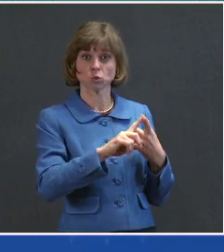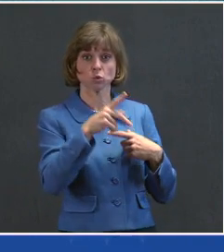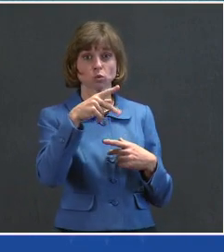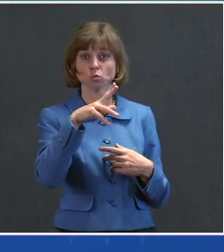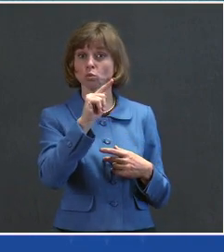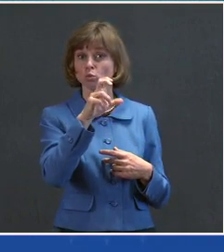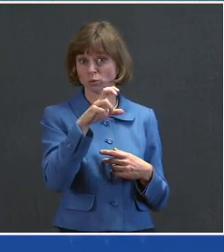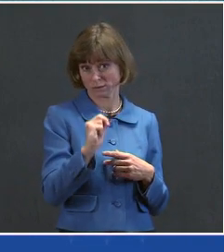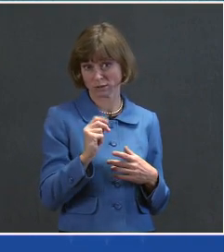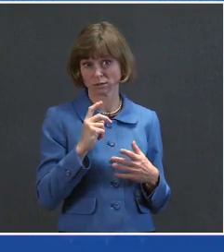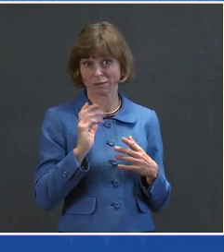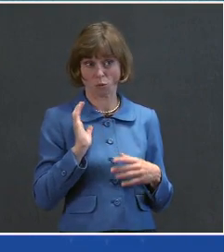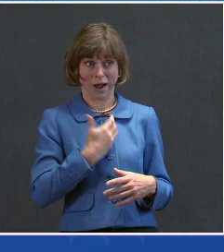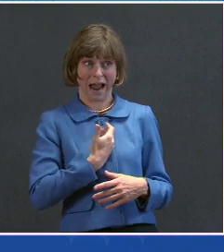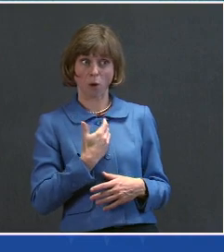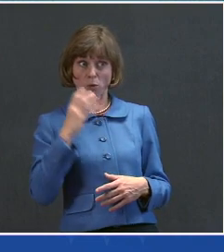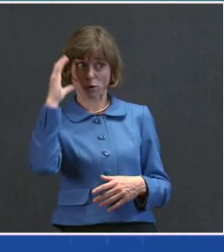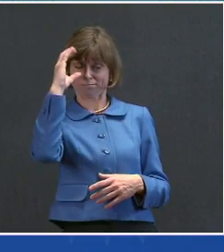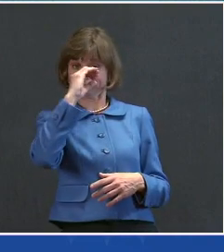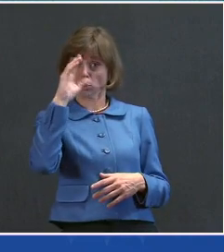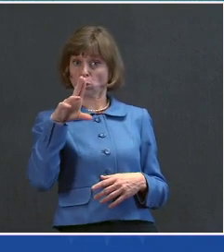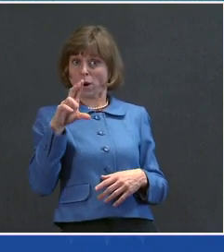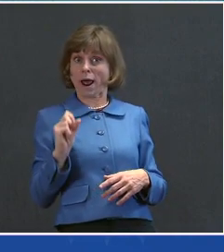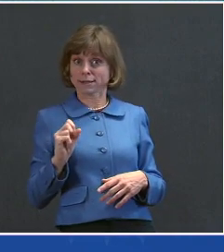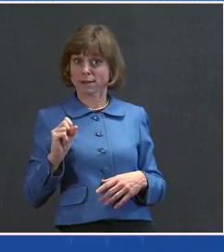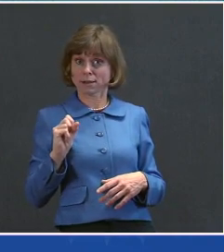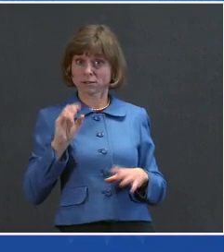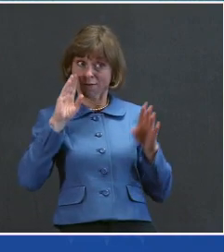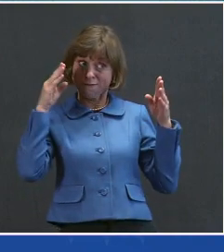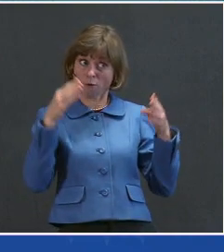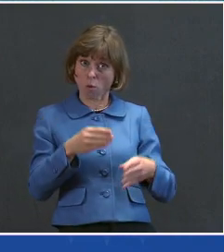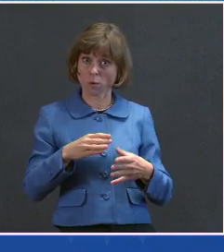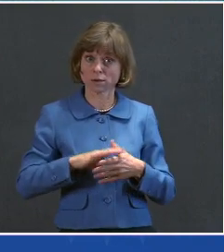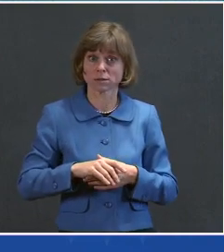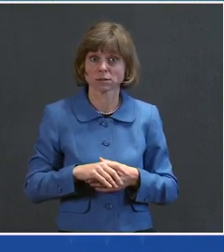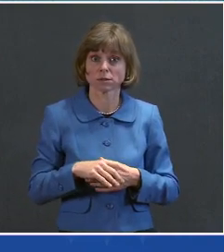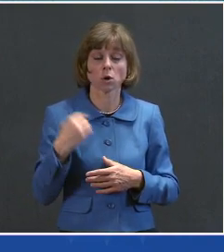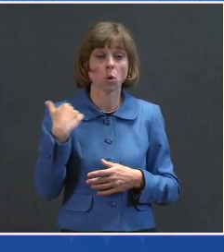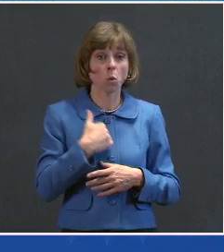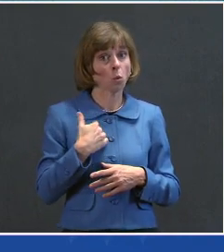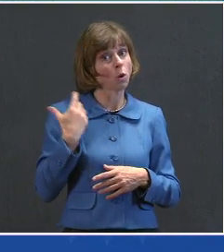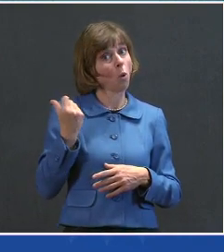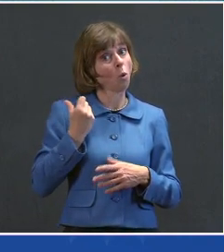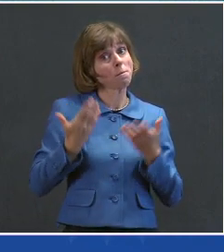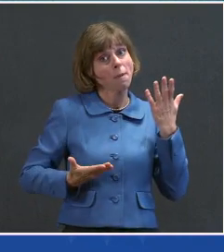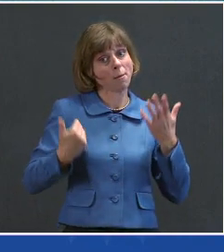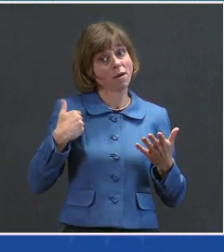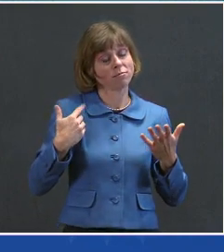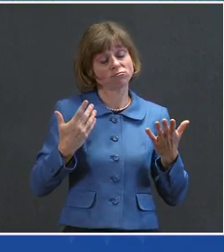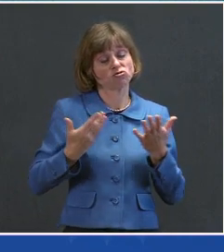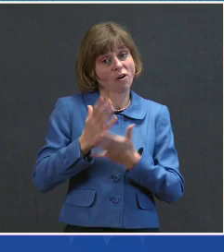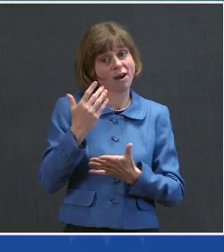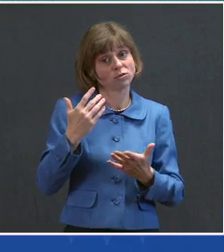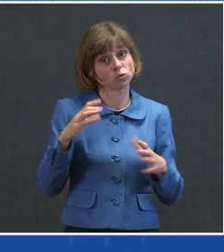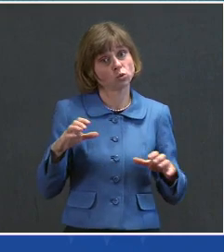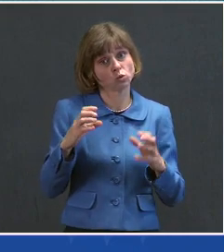And we, of course, reserve the right to take additional steps and take any additional actions at the conclusion. The Press: So, just one final thing.